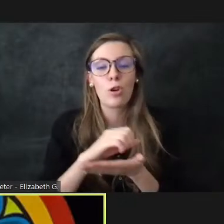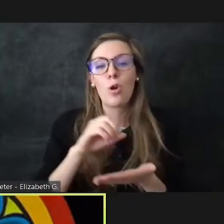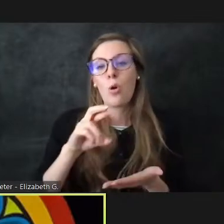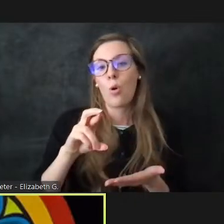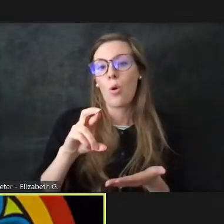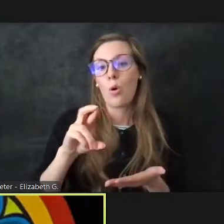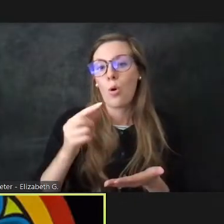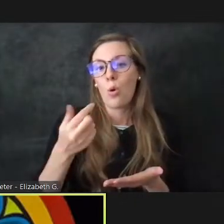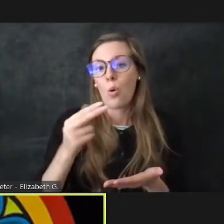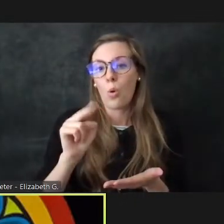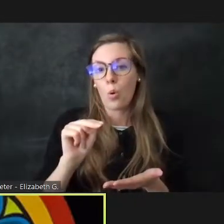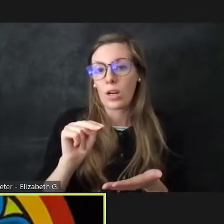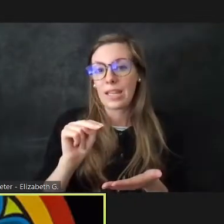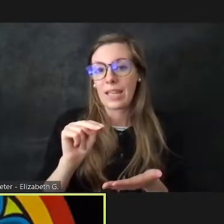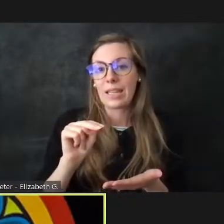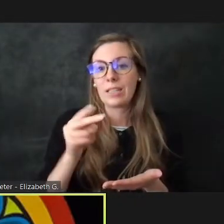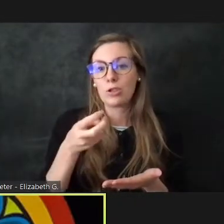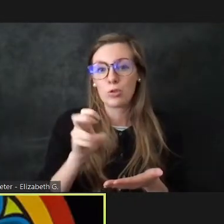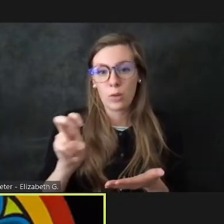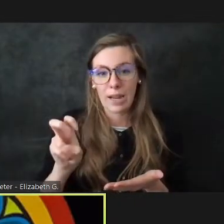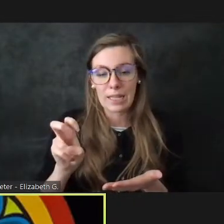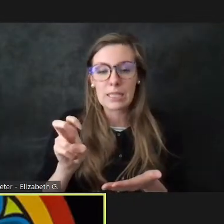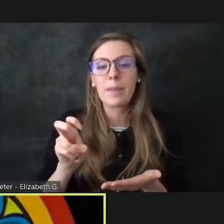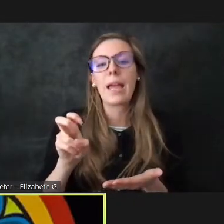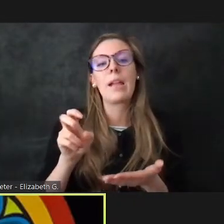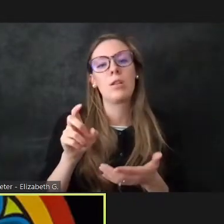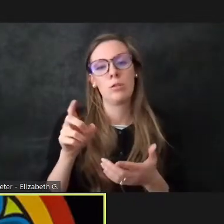So there's a lot of questions in regards to the booster shots.